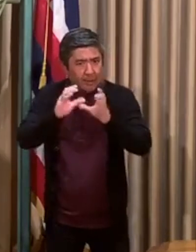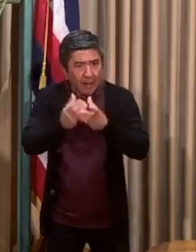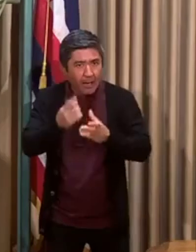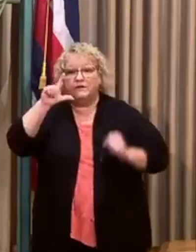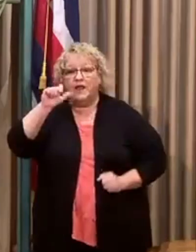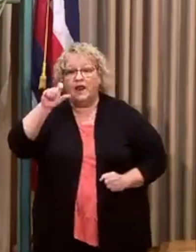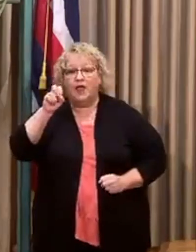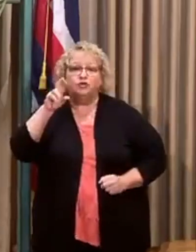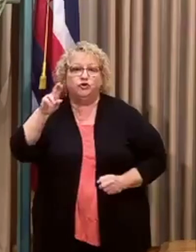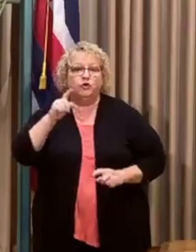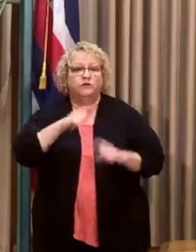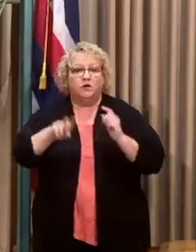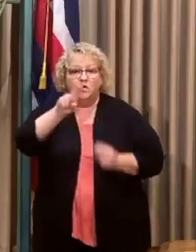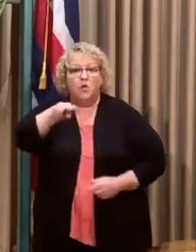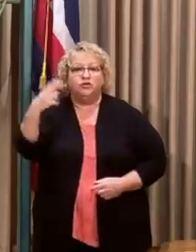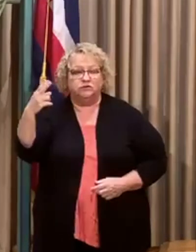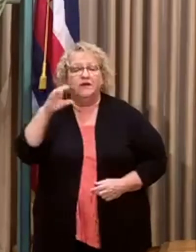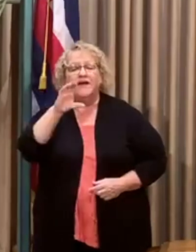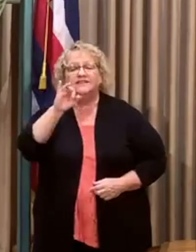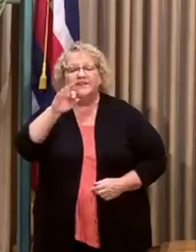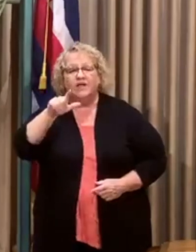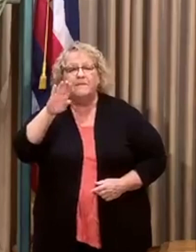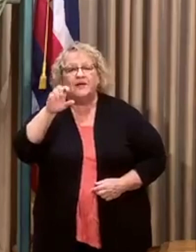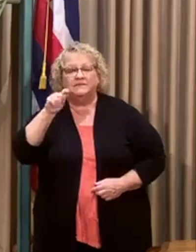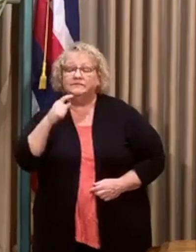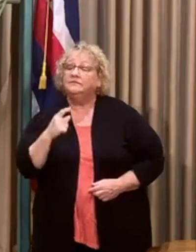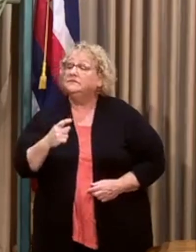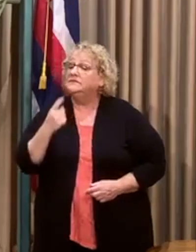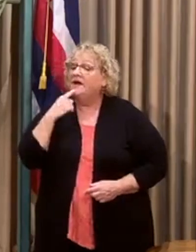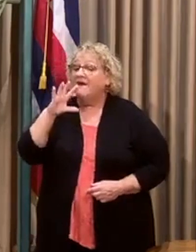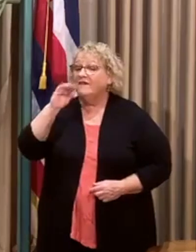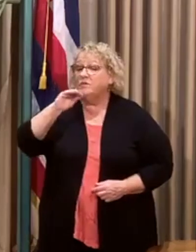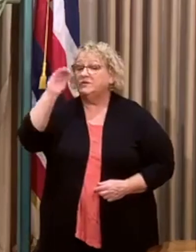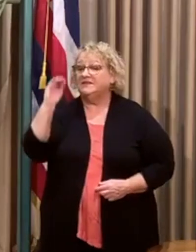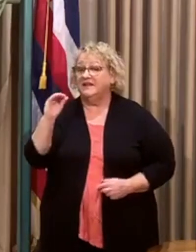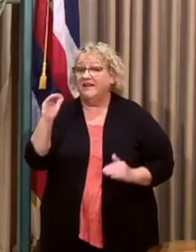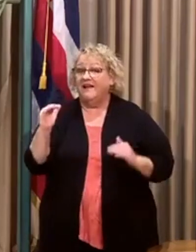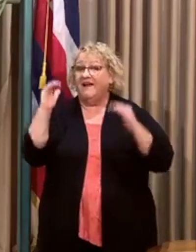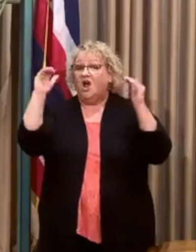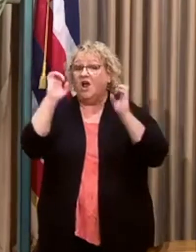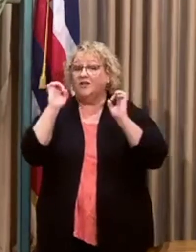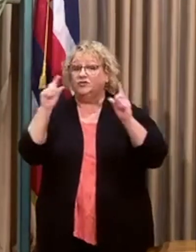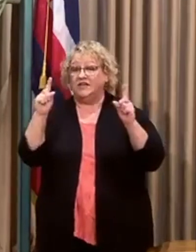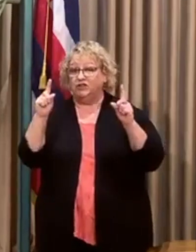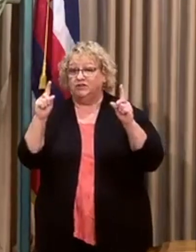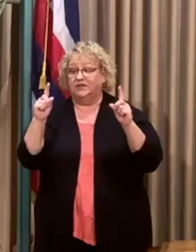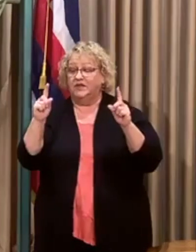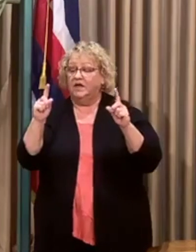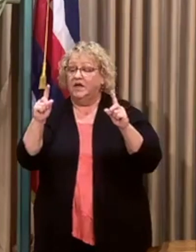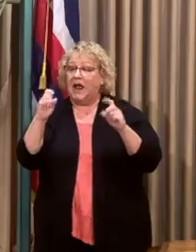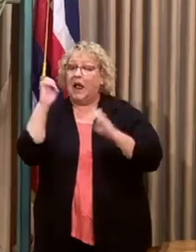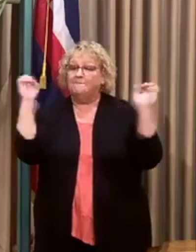*Off-screen* From Eleni Gill, CivilBeat. 50 percent of higher education emergency relief funds from the federal government